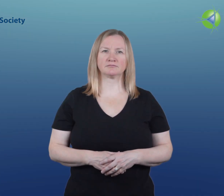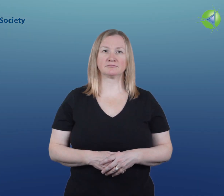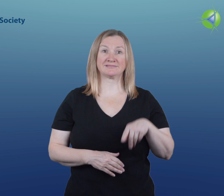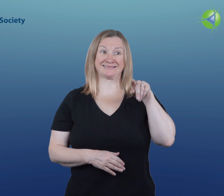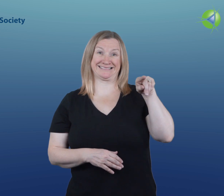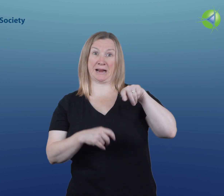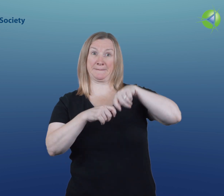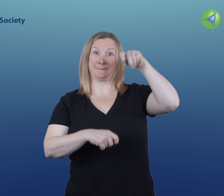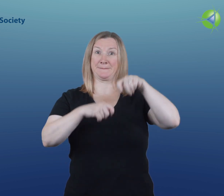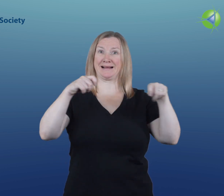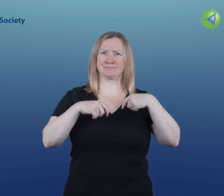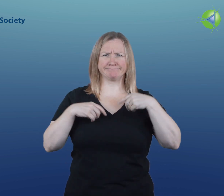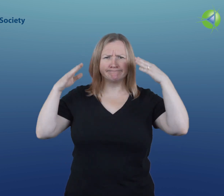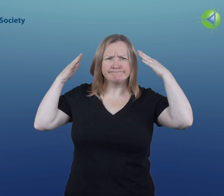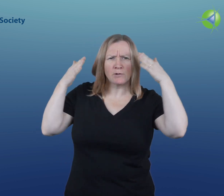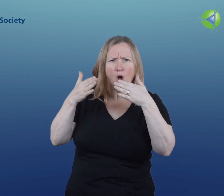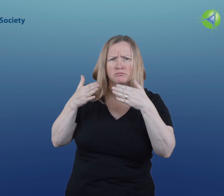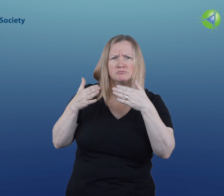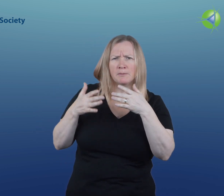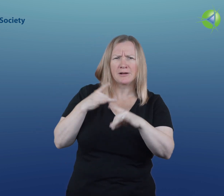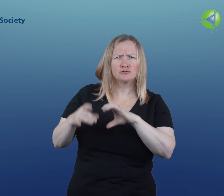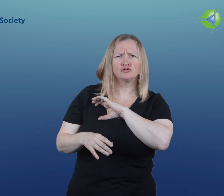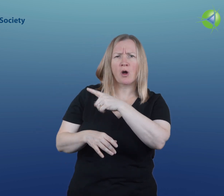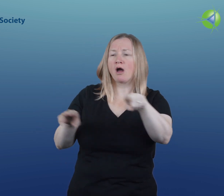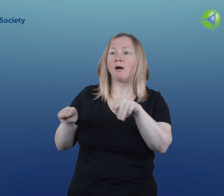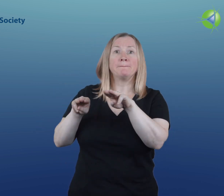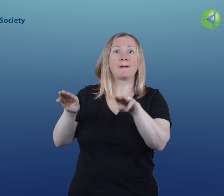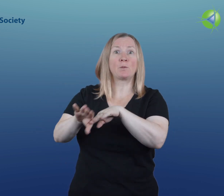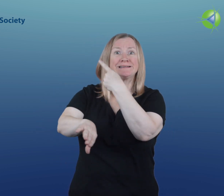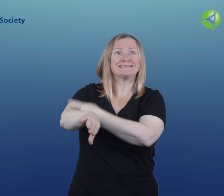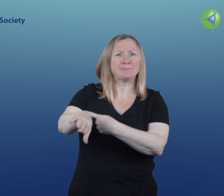The Measures we put in place to make sure that people with disabilities: